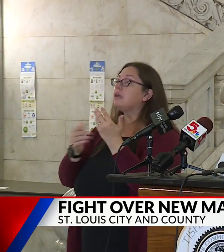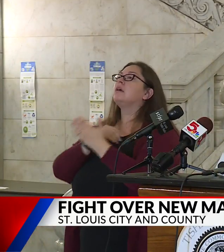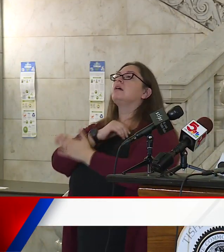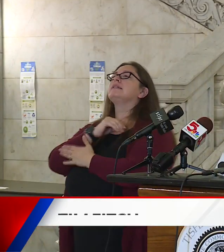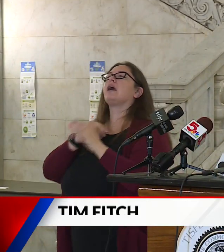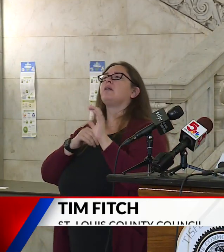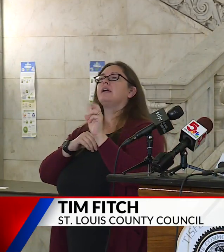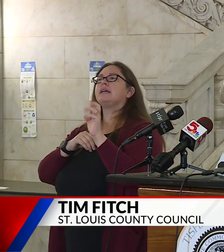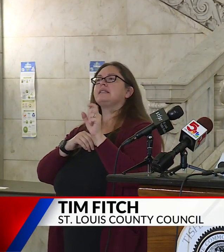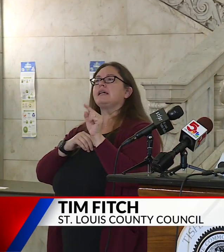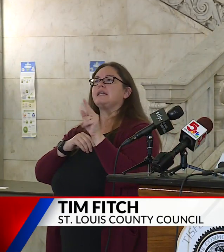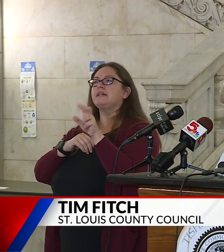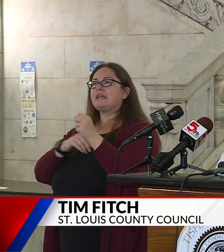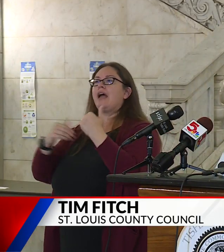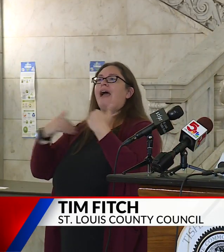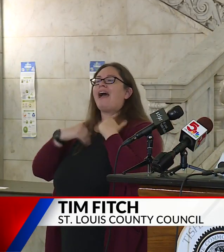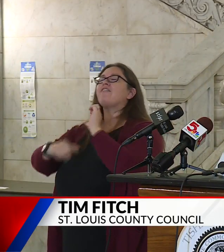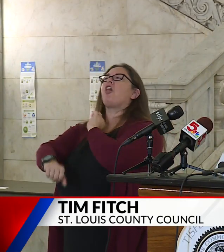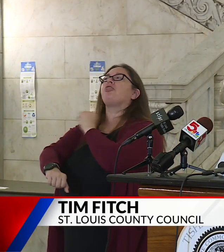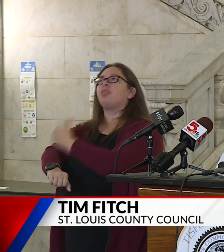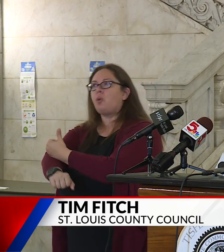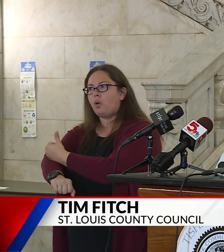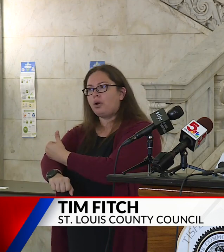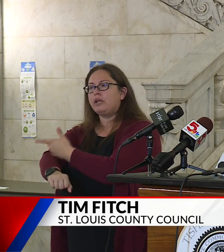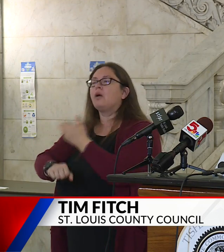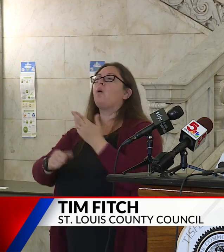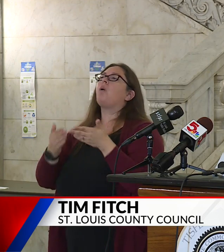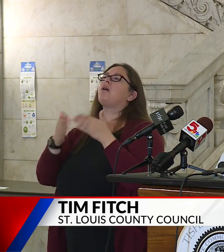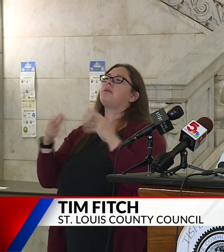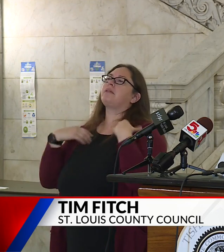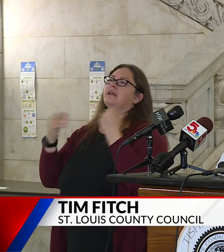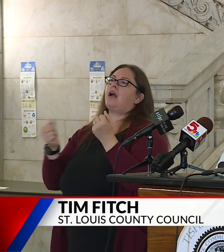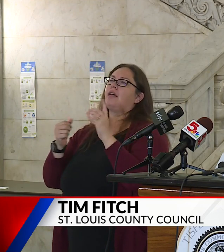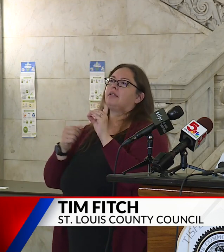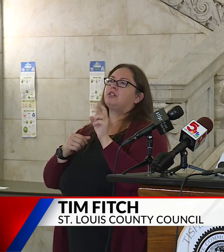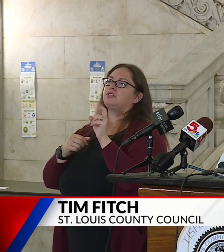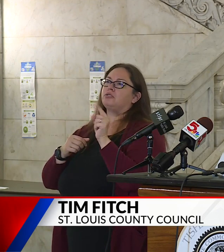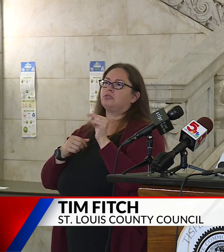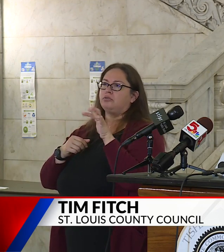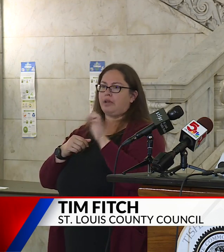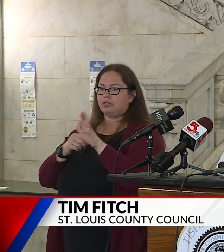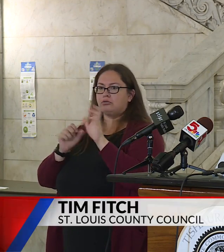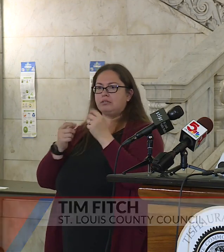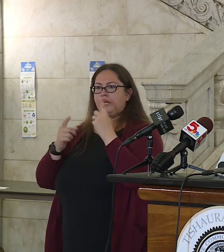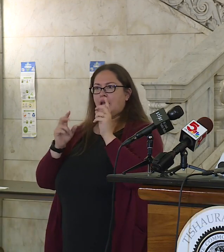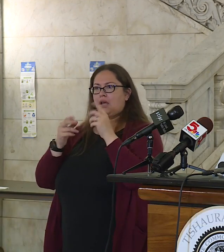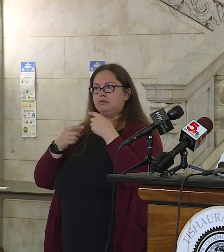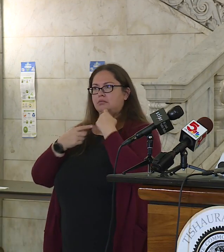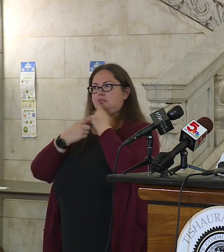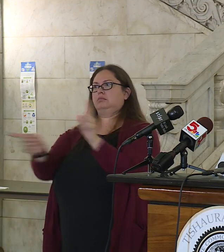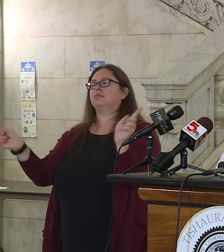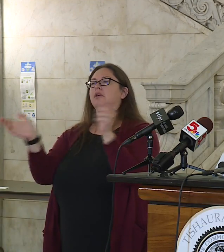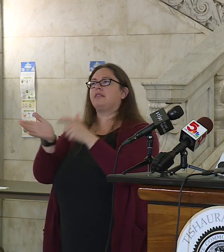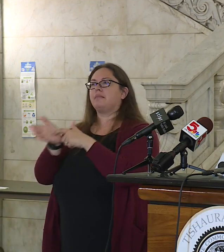SAYS PAGE SHOULD HAVE COME TO THE COUNCIL FIRST. DOES THE COUNTY EXECUTIVE HAVE THE AUTHORITY. OR HIS